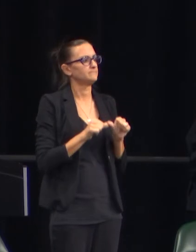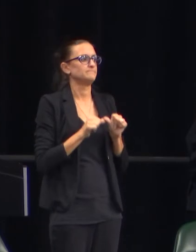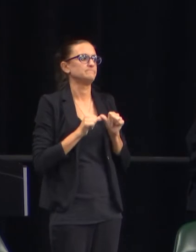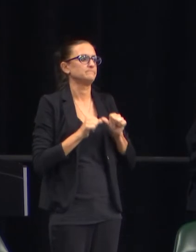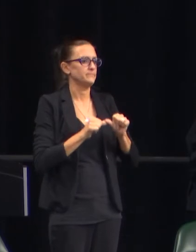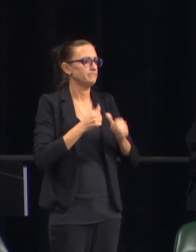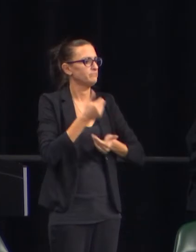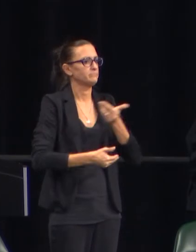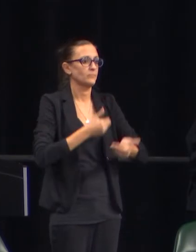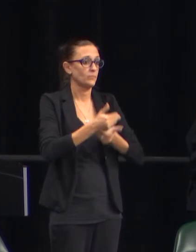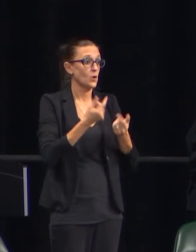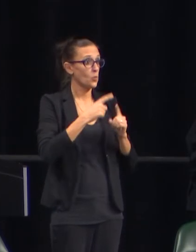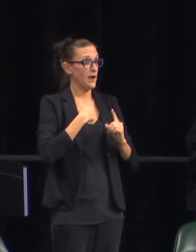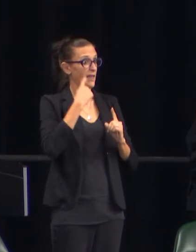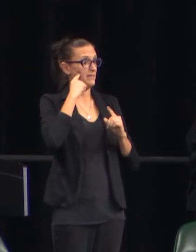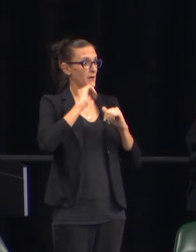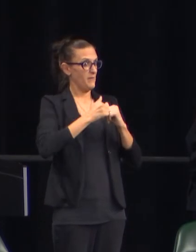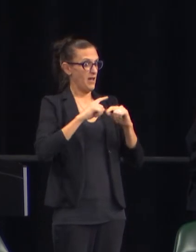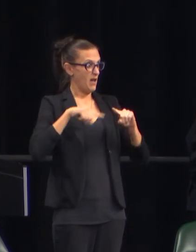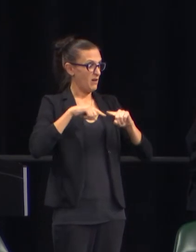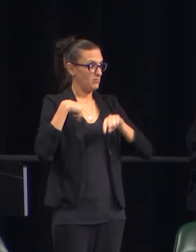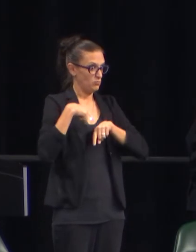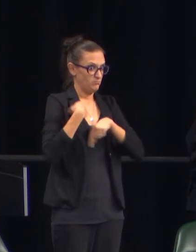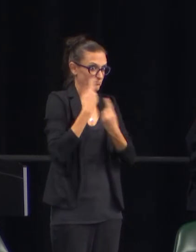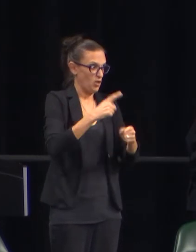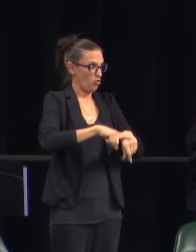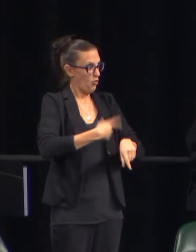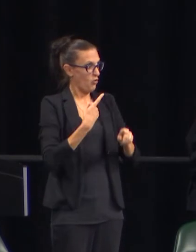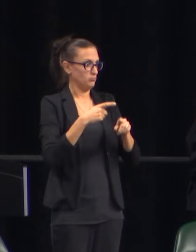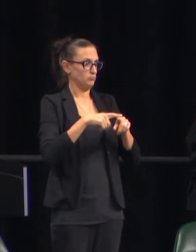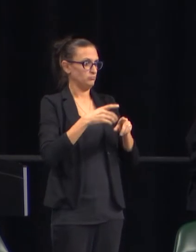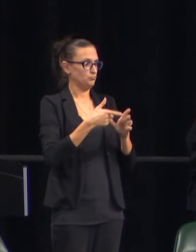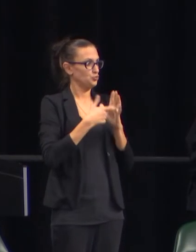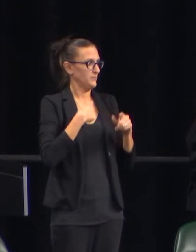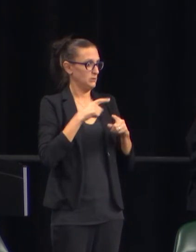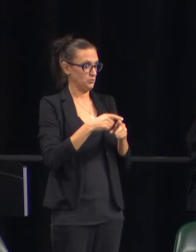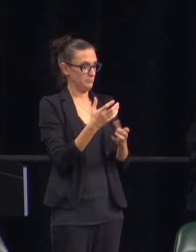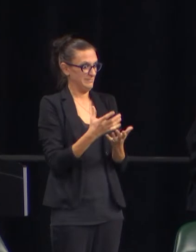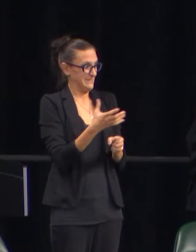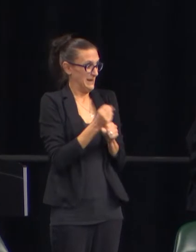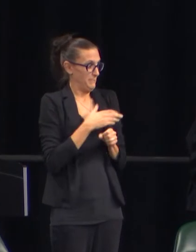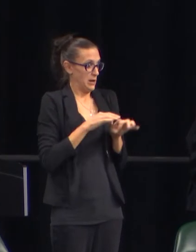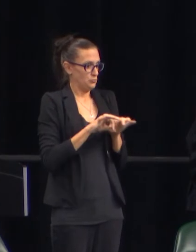"When I think about how long it took me to earn my degree "I do not feel ashamed,